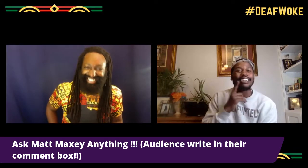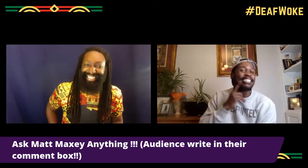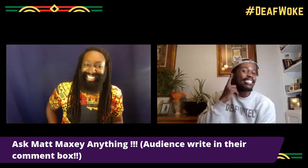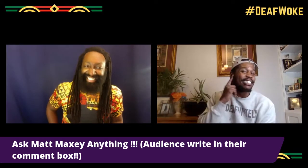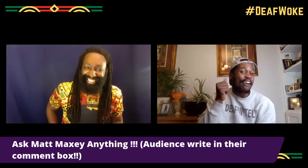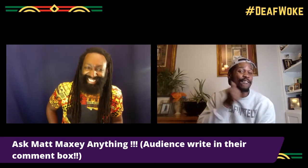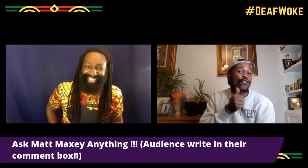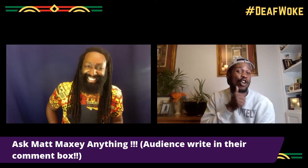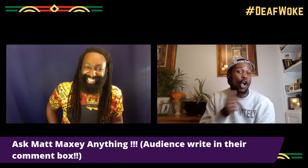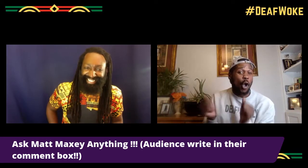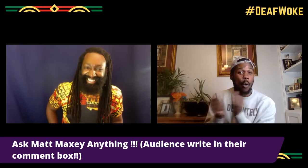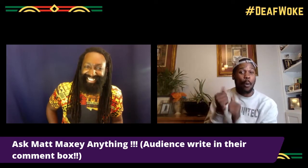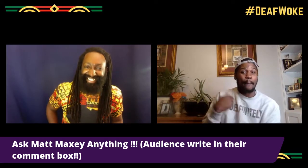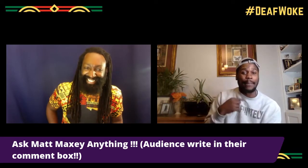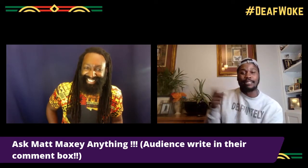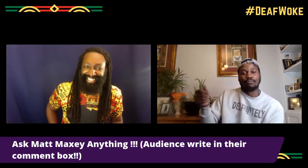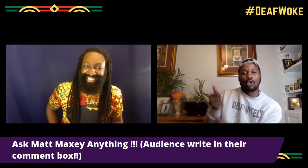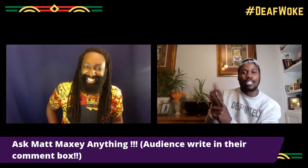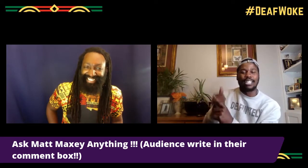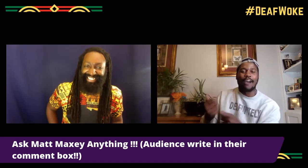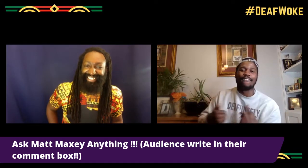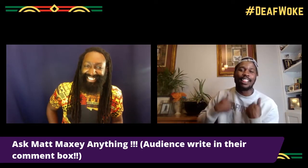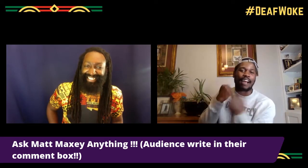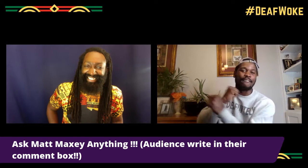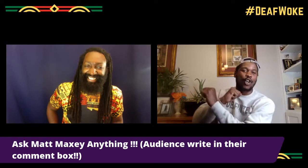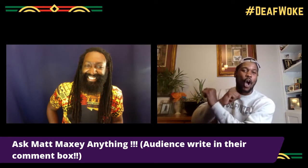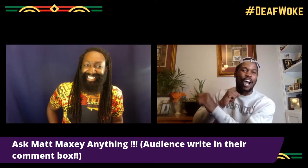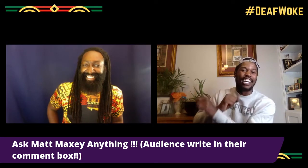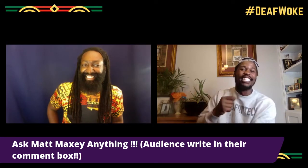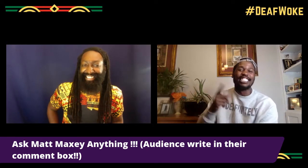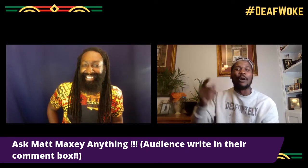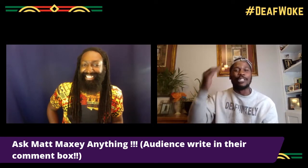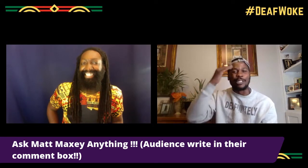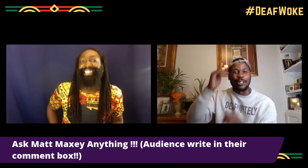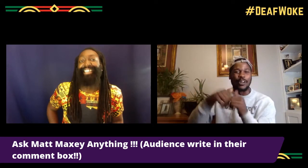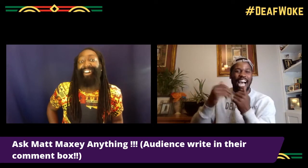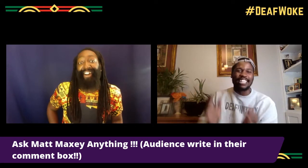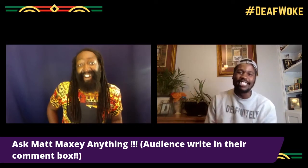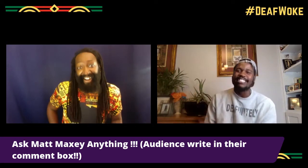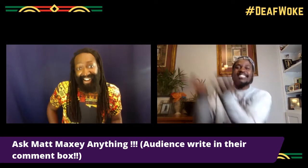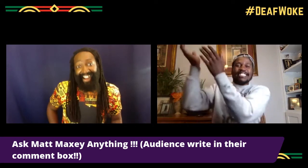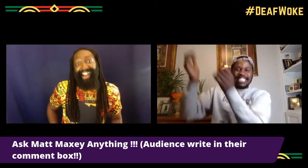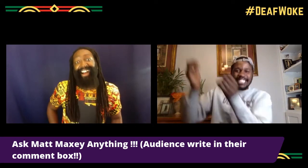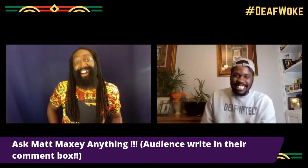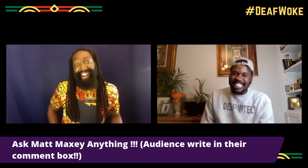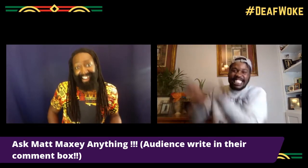Started panicking. Well, lucky there was a deaf girl. She was a lifeguard.